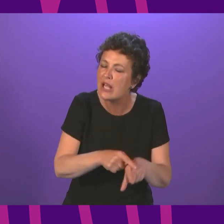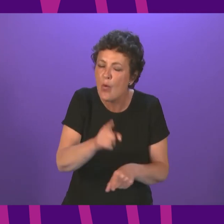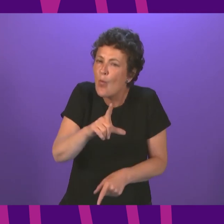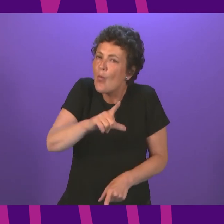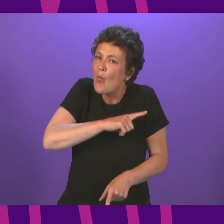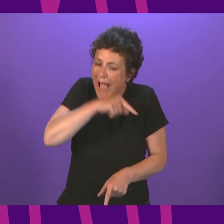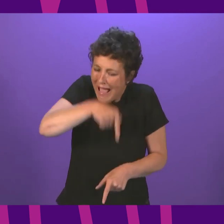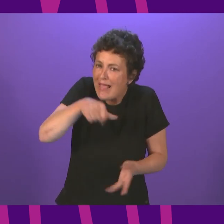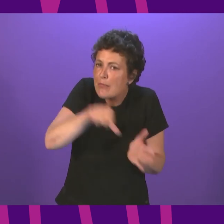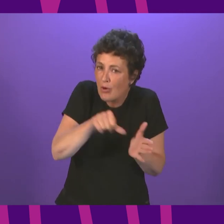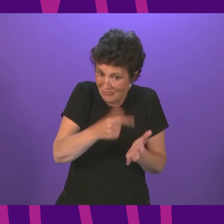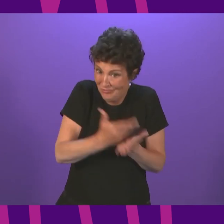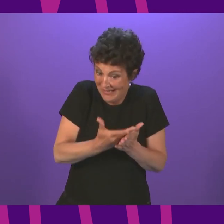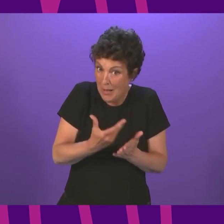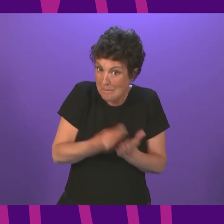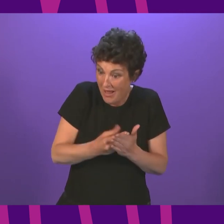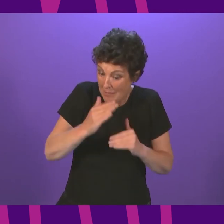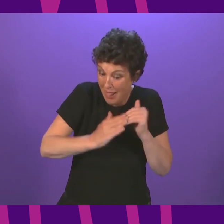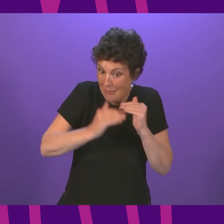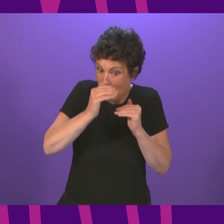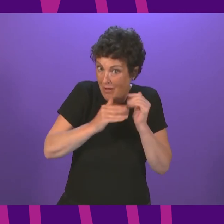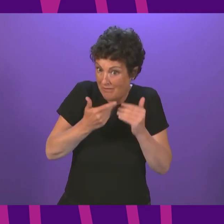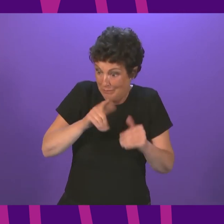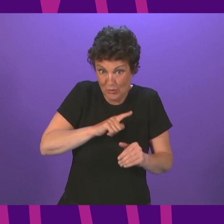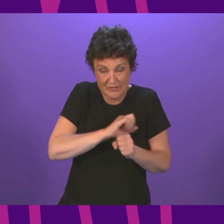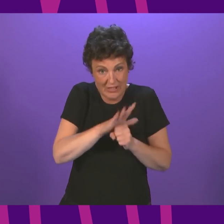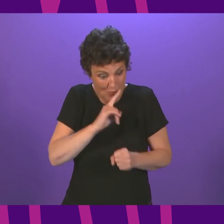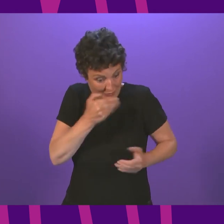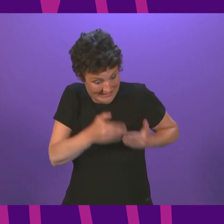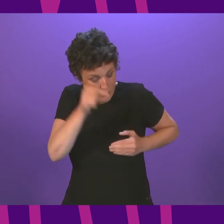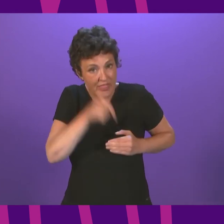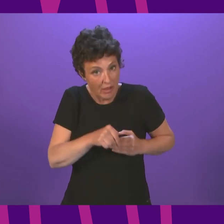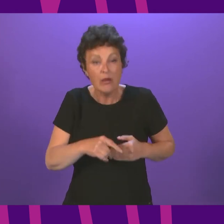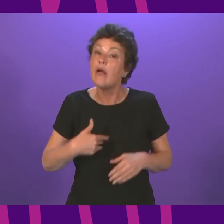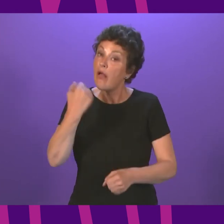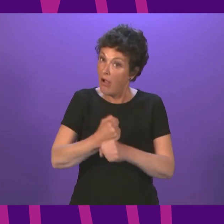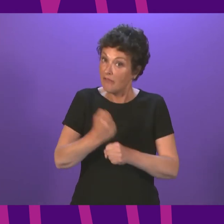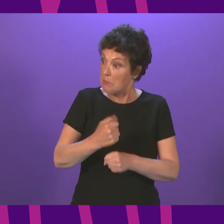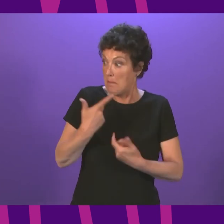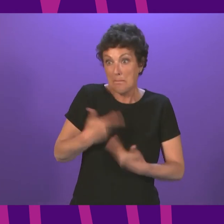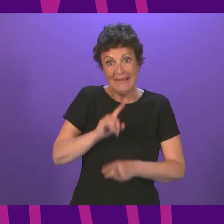There was a lack of consistency on the Conservative benches, because Mr Simpson was entirely gracious